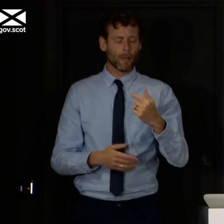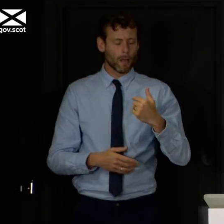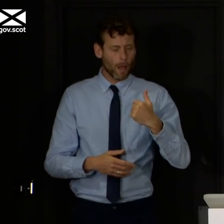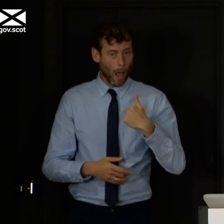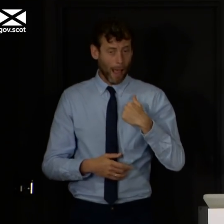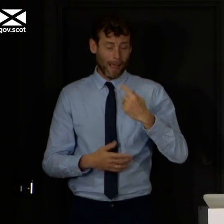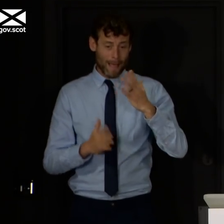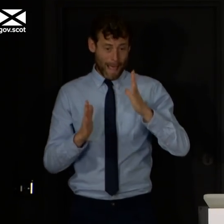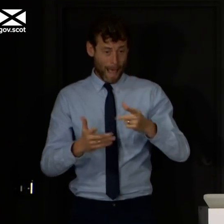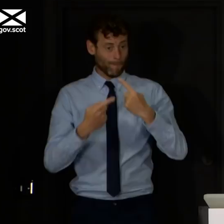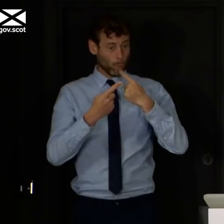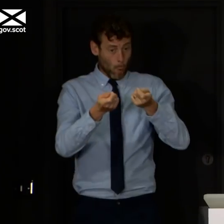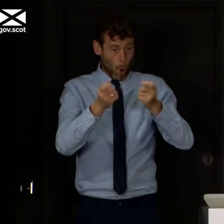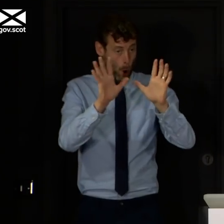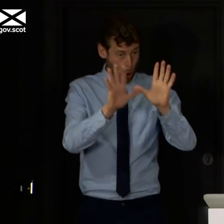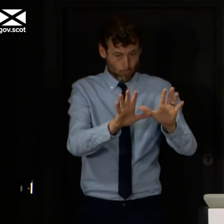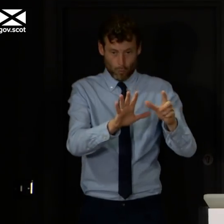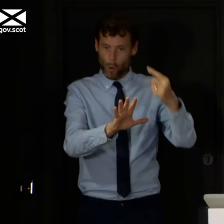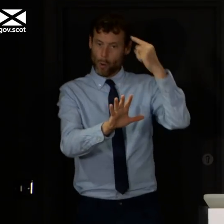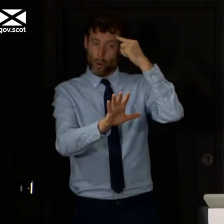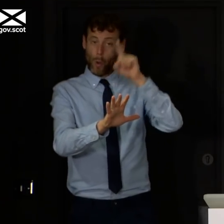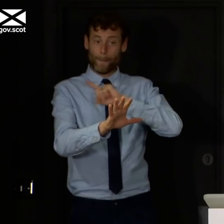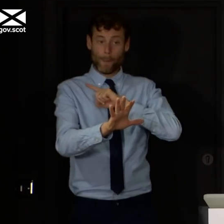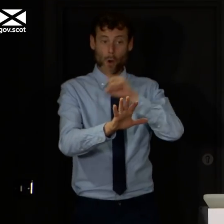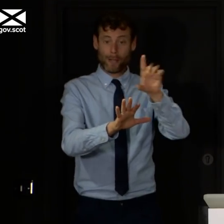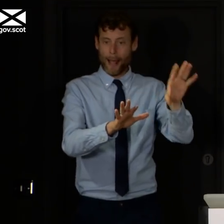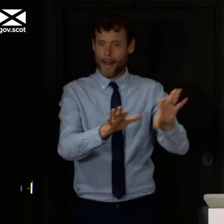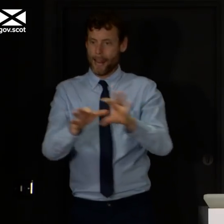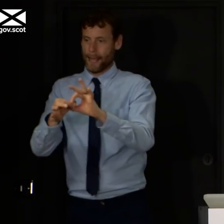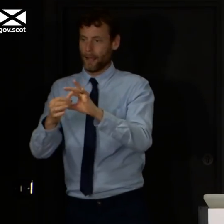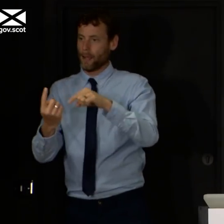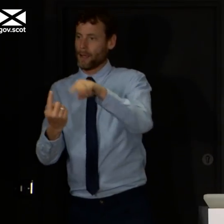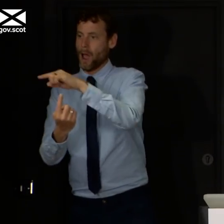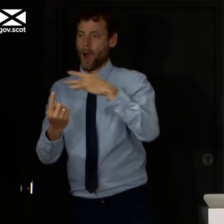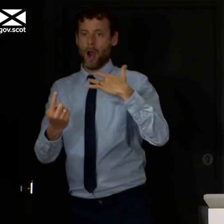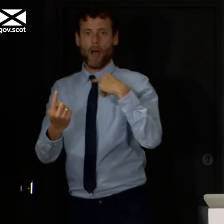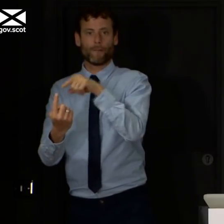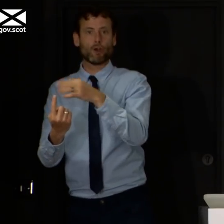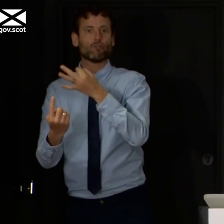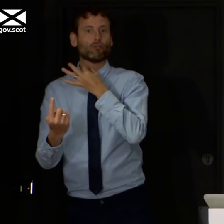at risk. So my job is to take the decisions and that is a responsibility I take seriously.